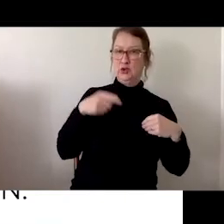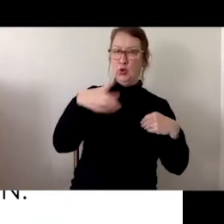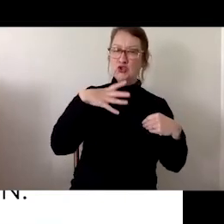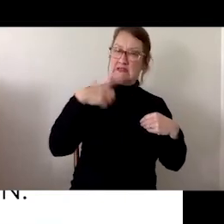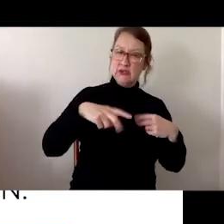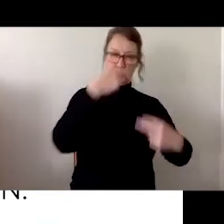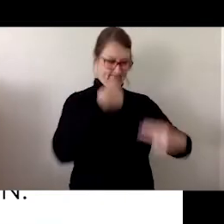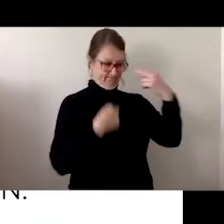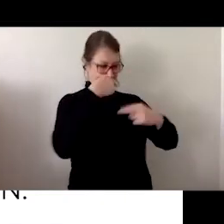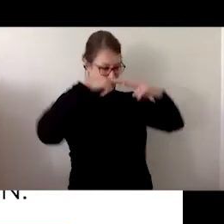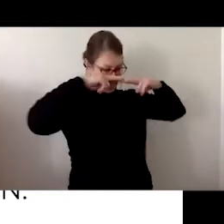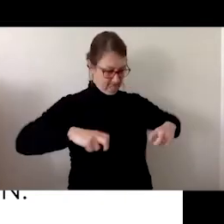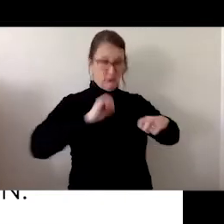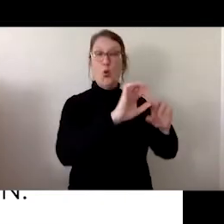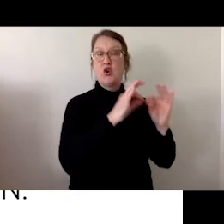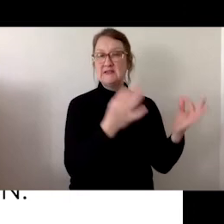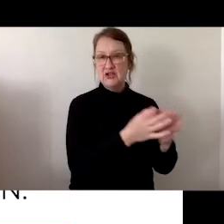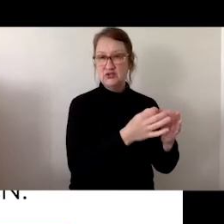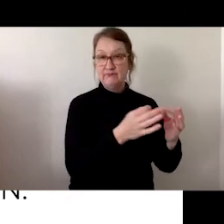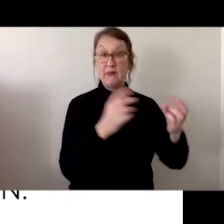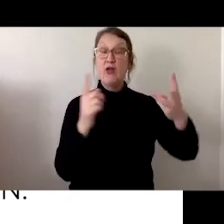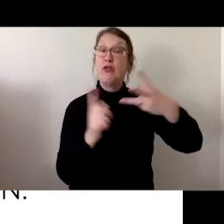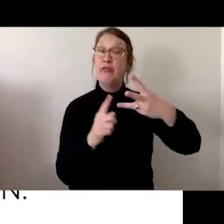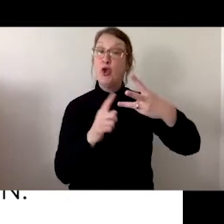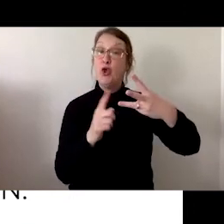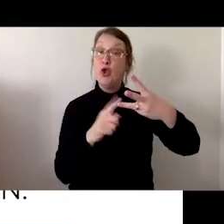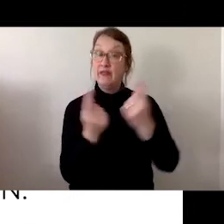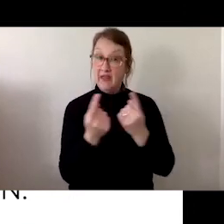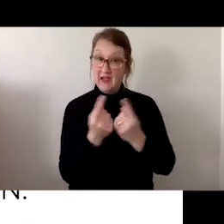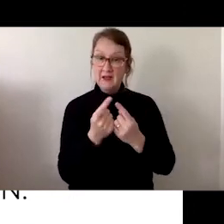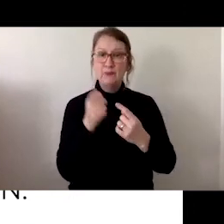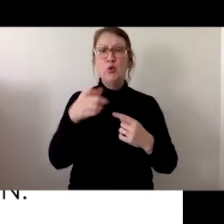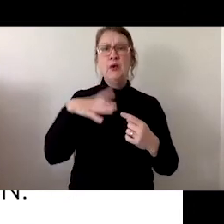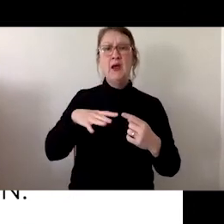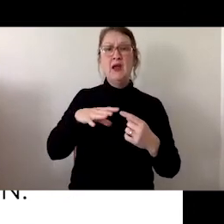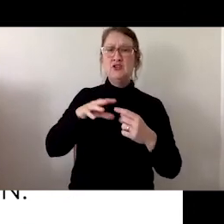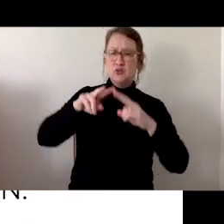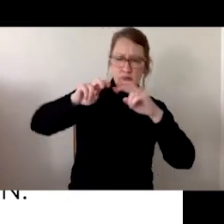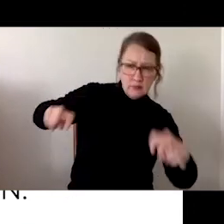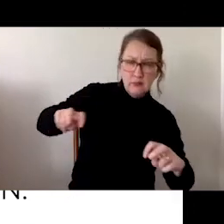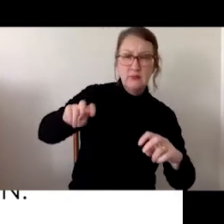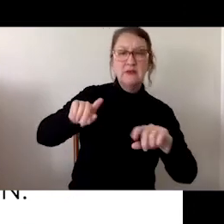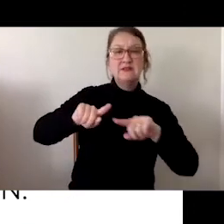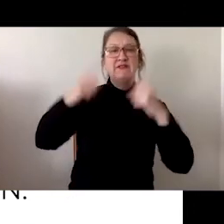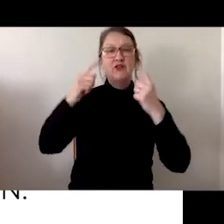The third area is exploring partnerships. Times of adversity often cause us to get into partnerships which actually